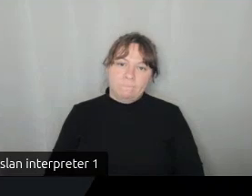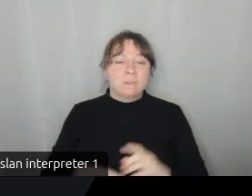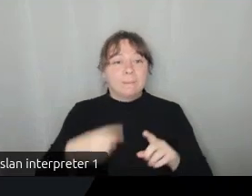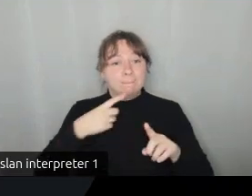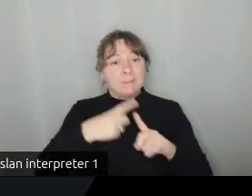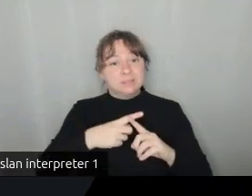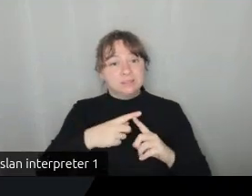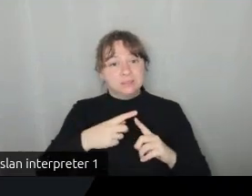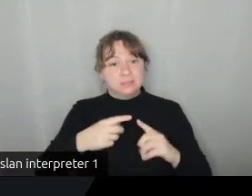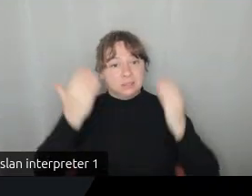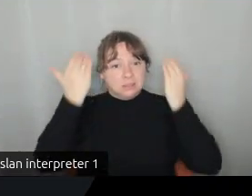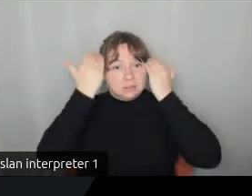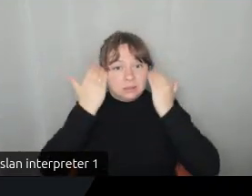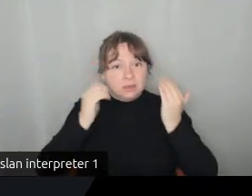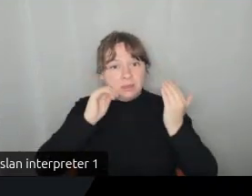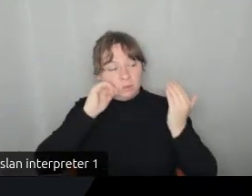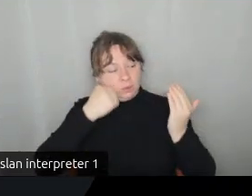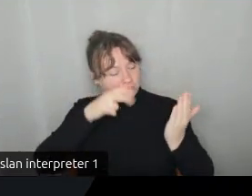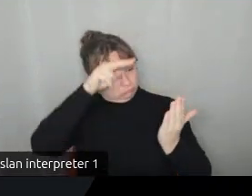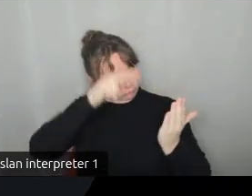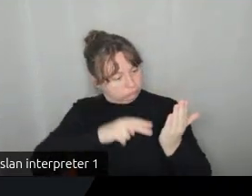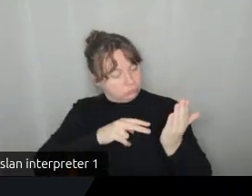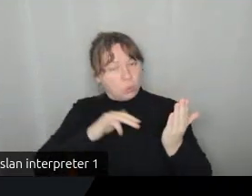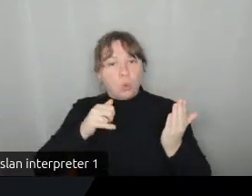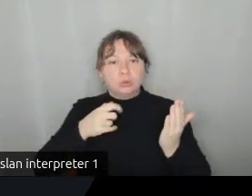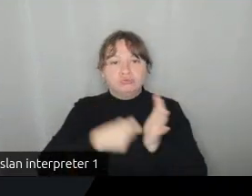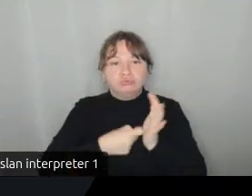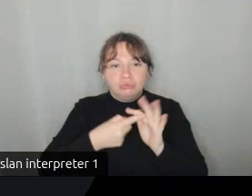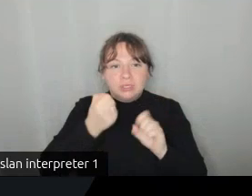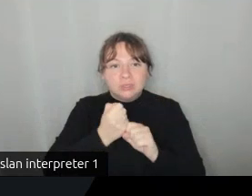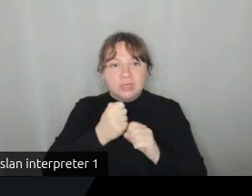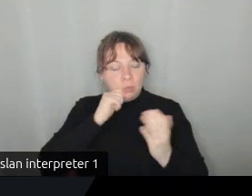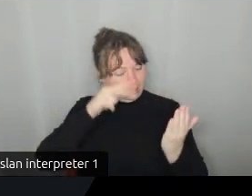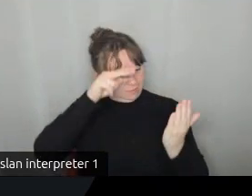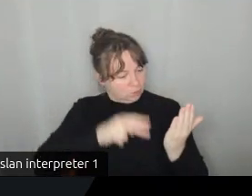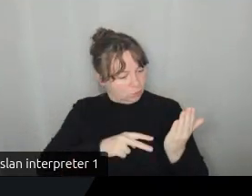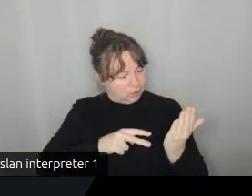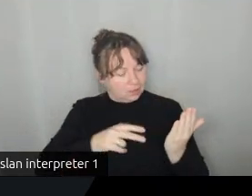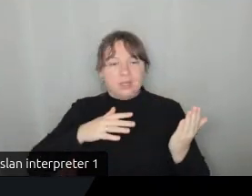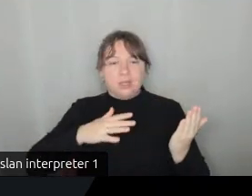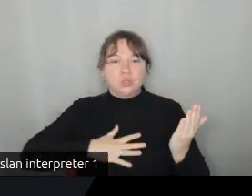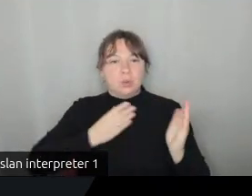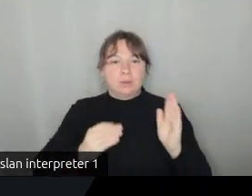So they don't want to list it after that it's expired. Um, but it will depend. If